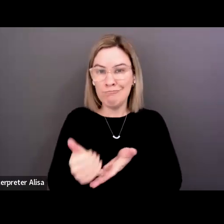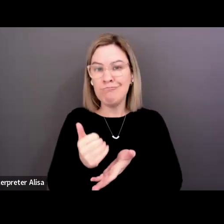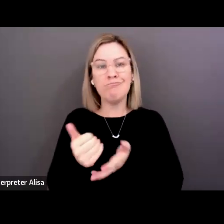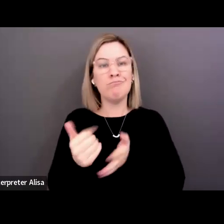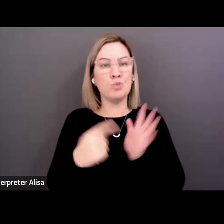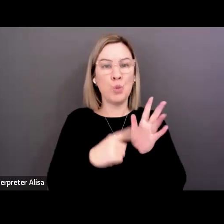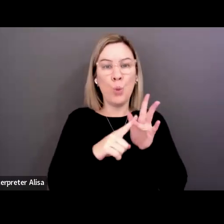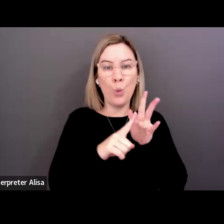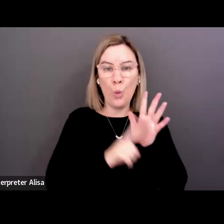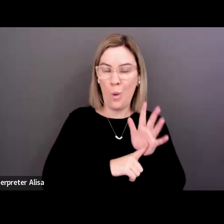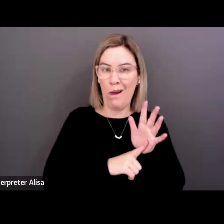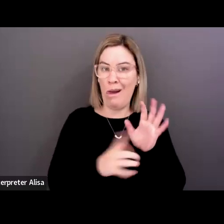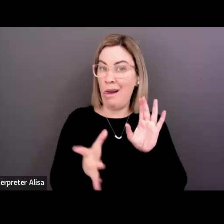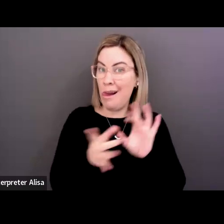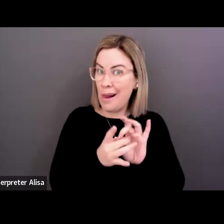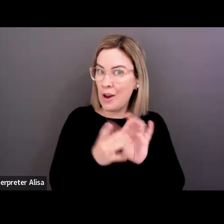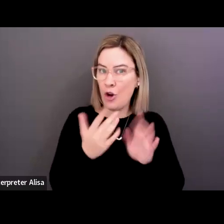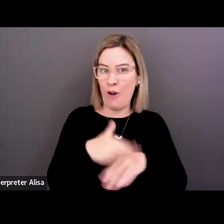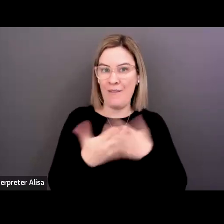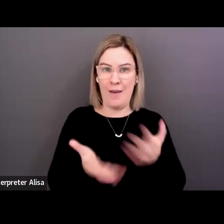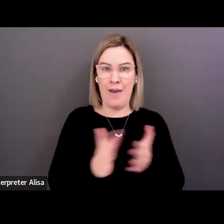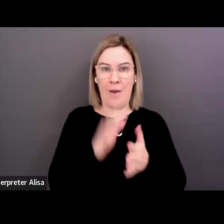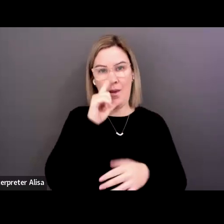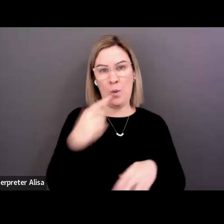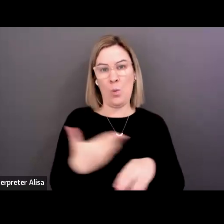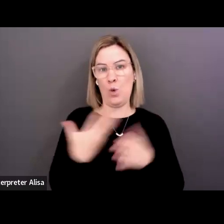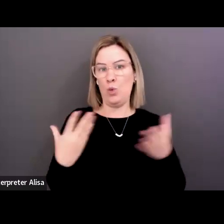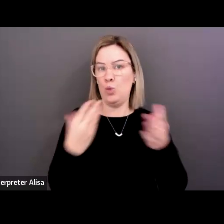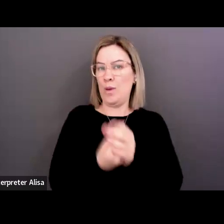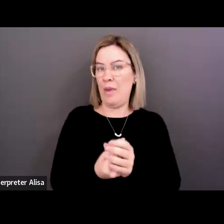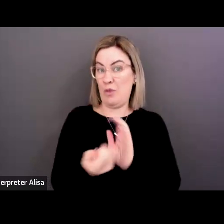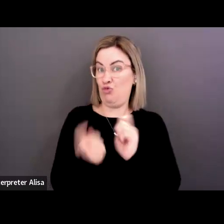start these conversations and build awareness and capacity, as well as